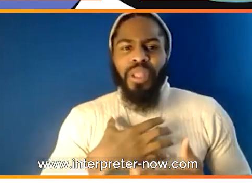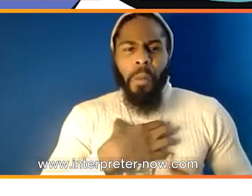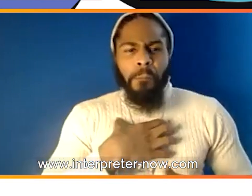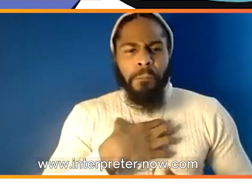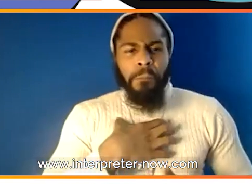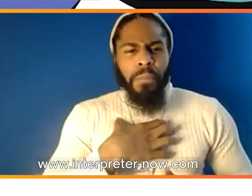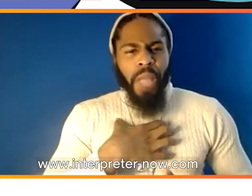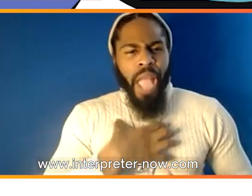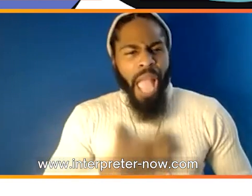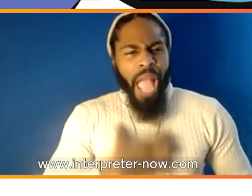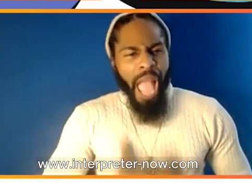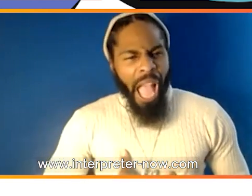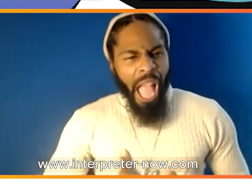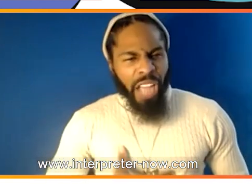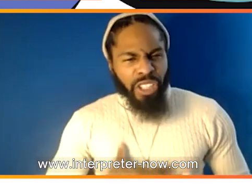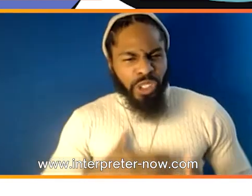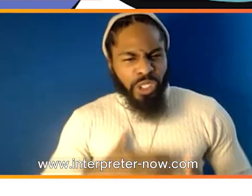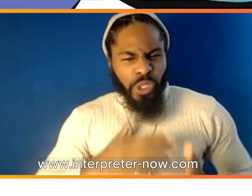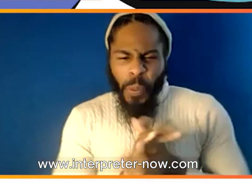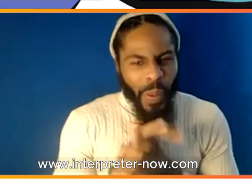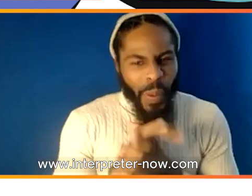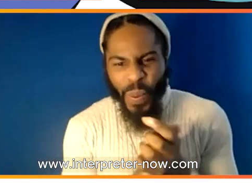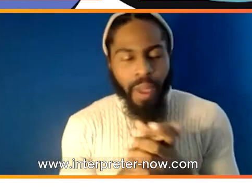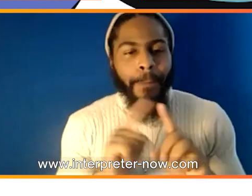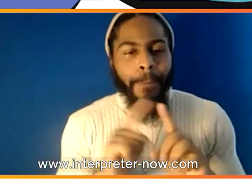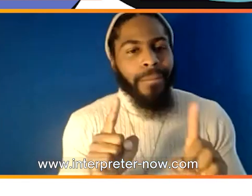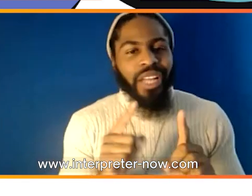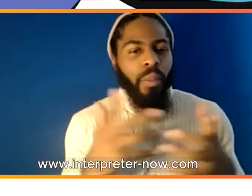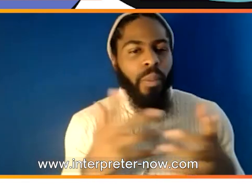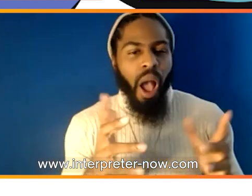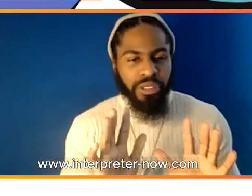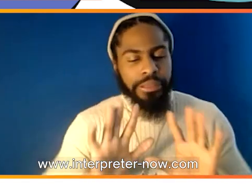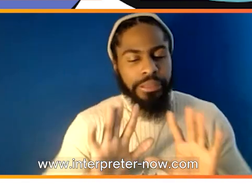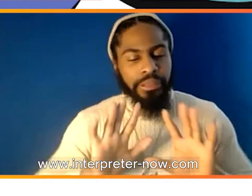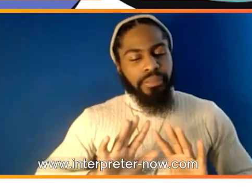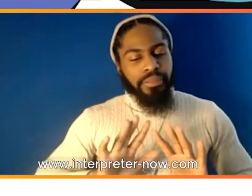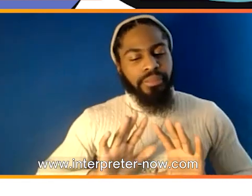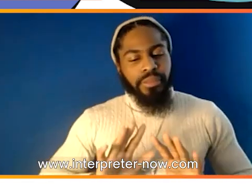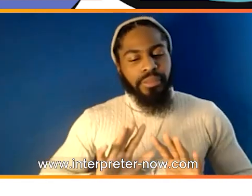that. But there were times when I got feedback like, "All right, maybe a little softer next